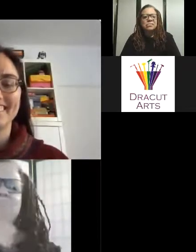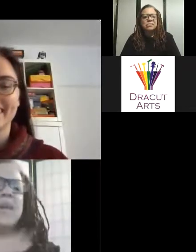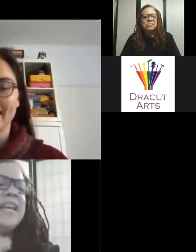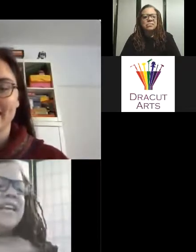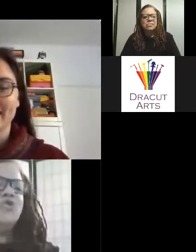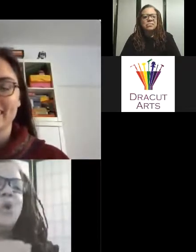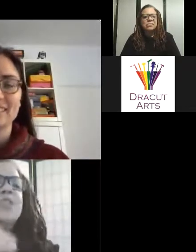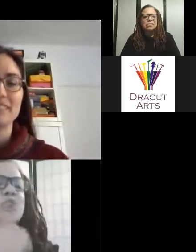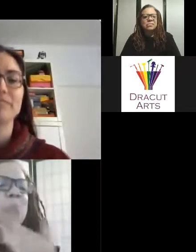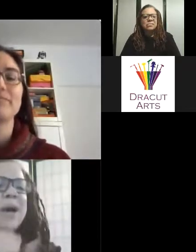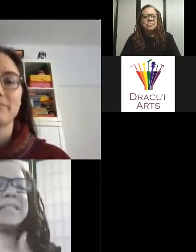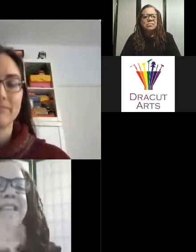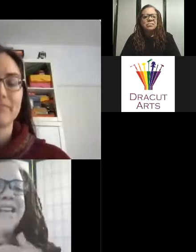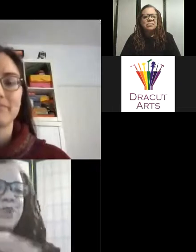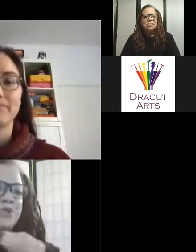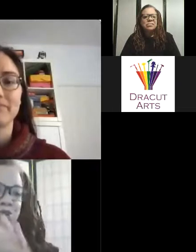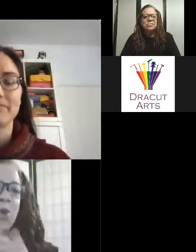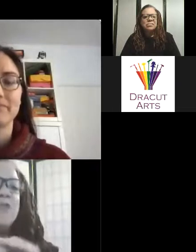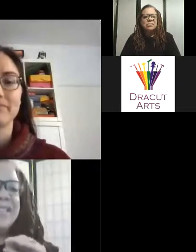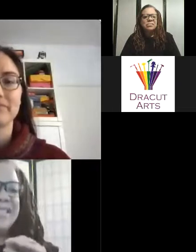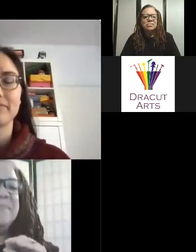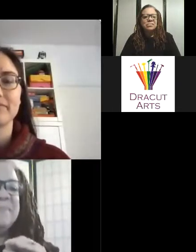stories." And if she's on, maybe she can save more.